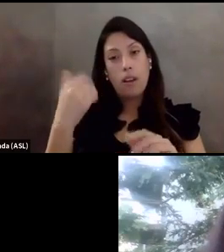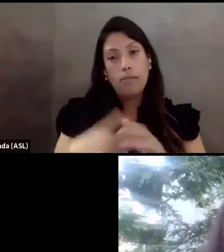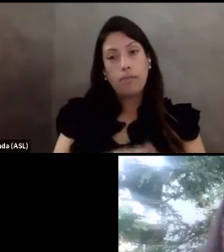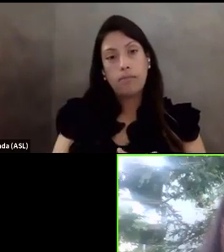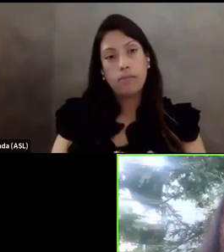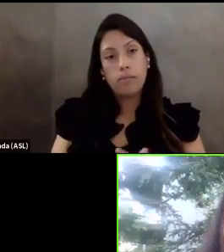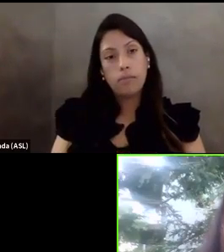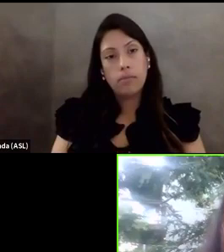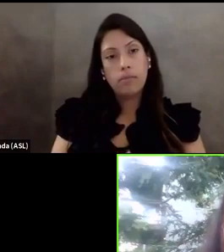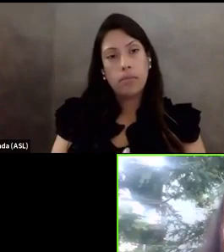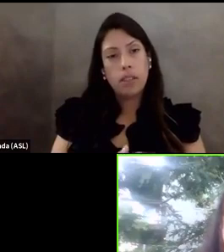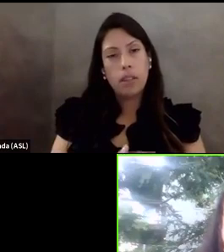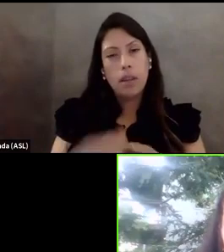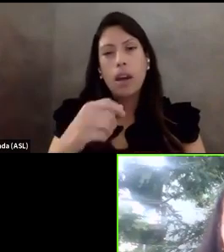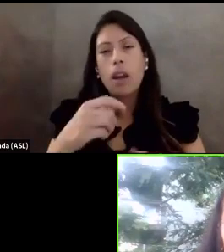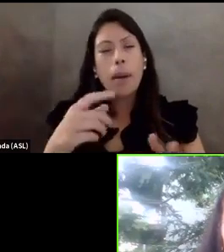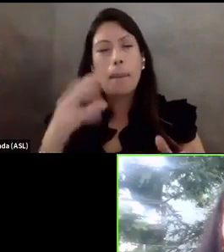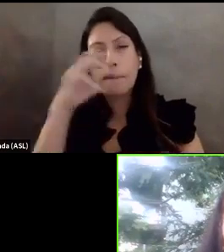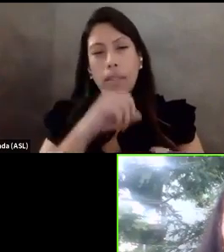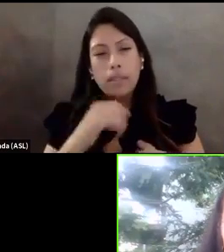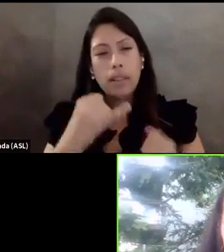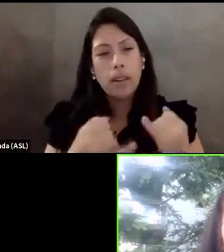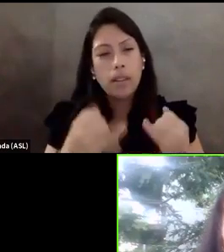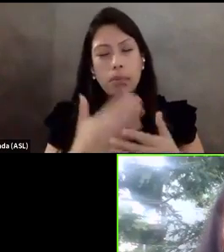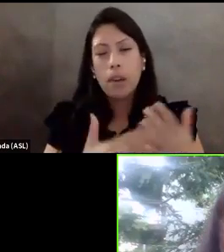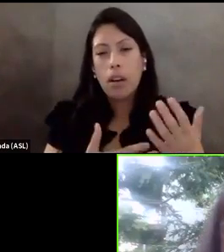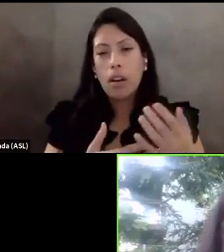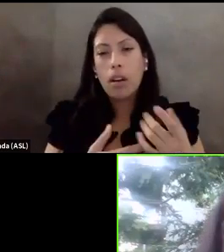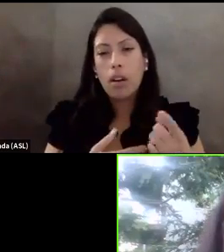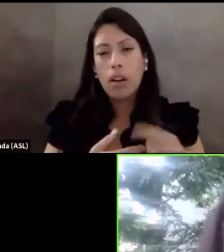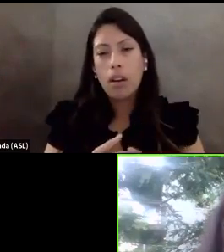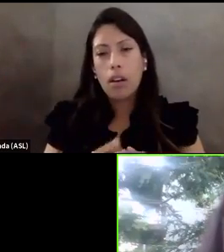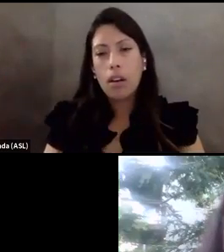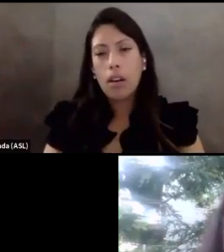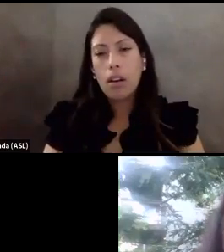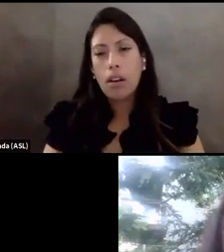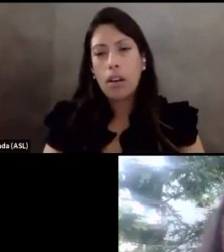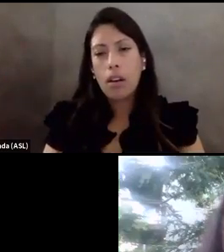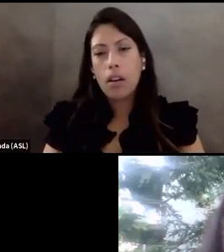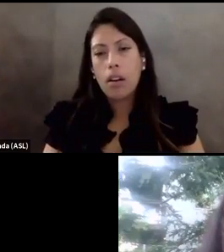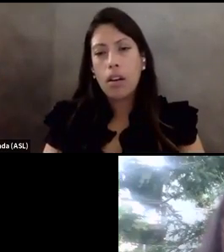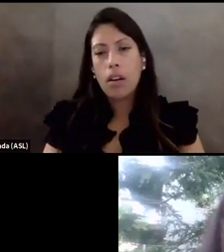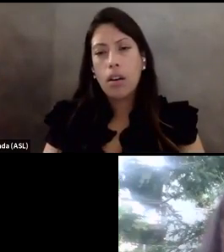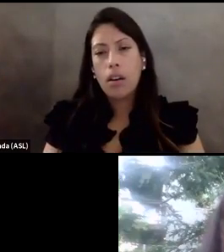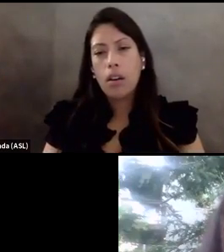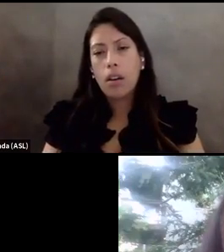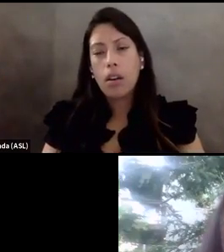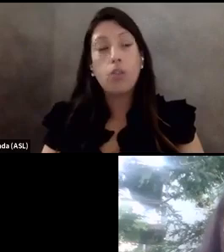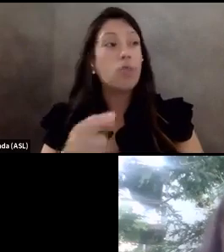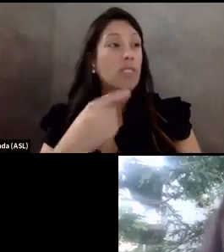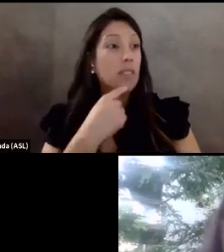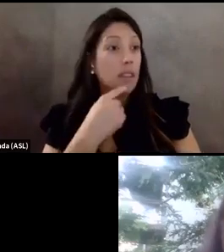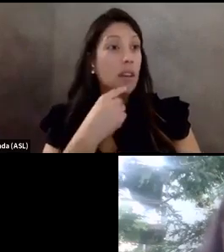Largely of what you get out there, because people are not cooperating when you're asking questions.